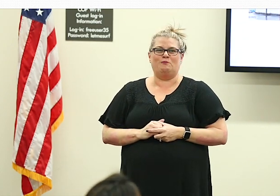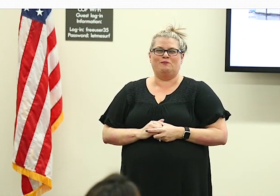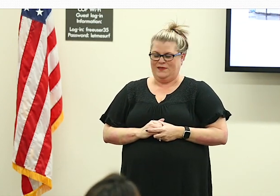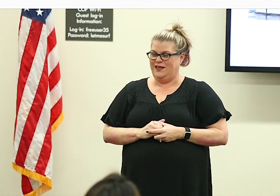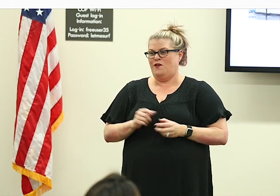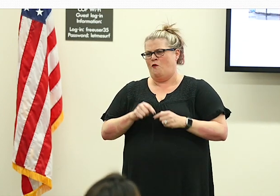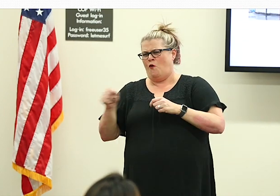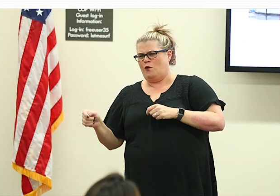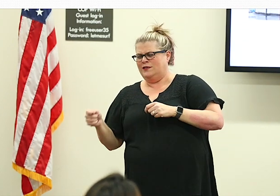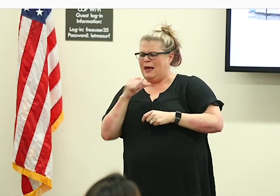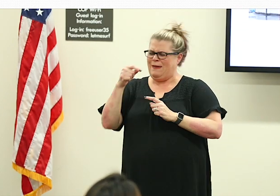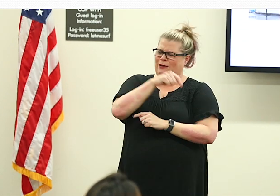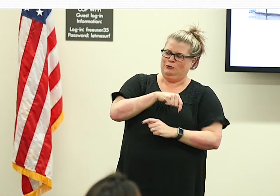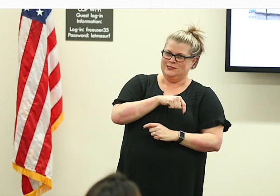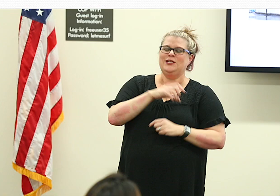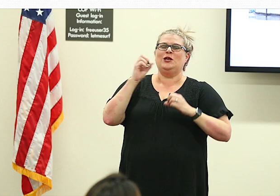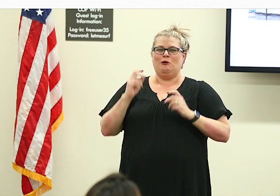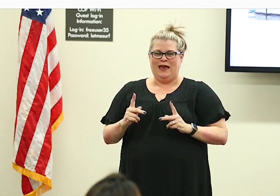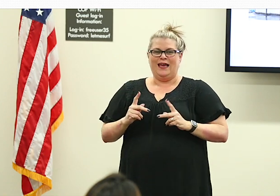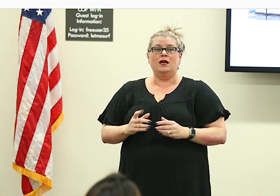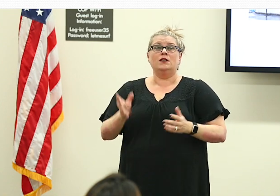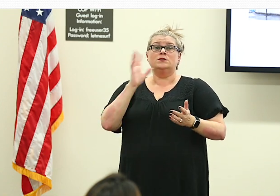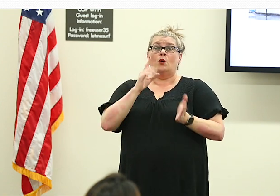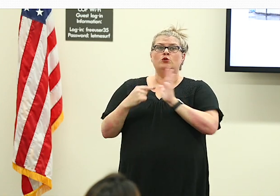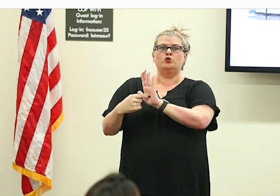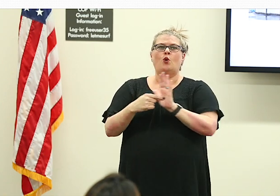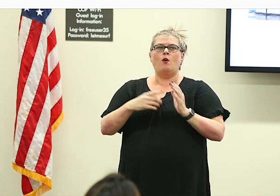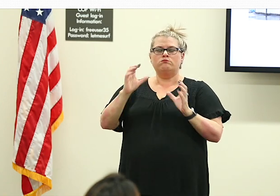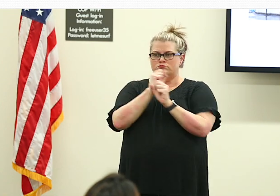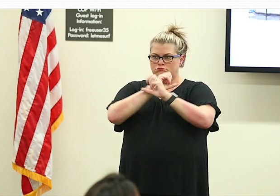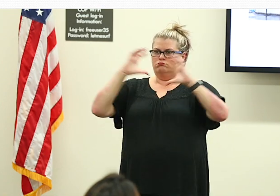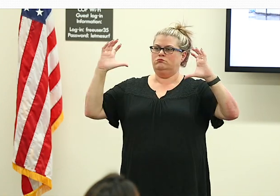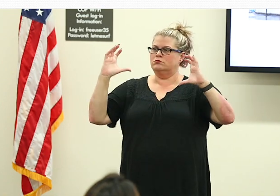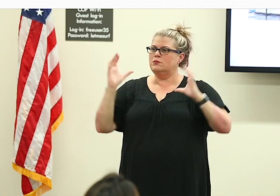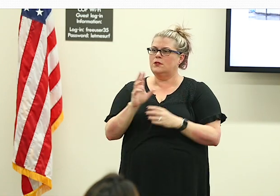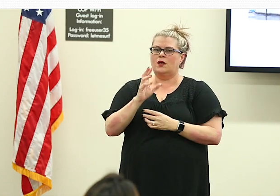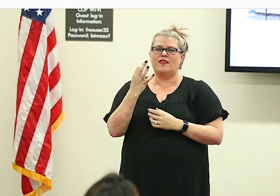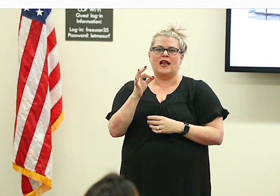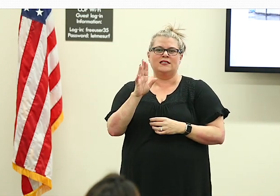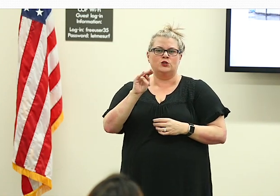So just to give you an idea of what the 19 units would look like,